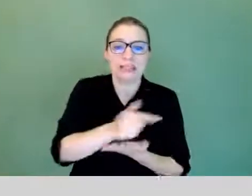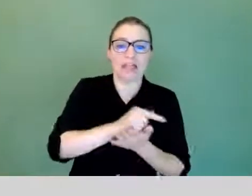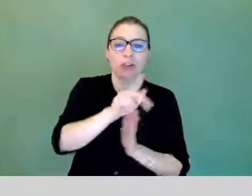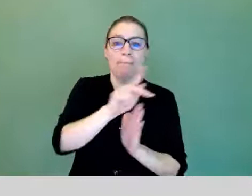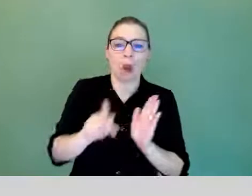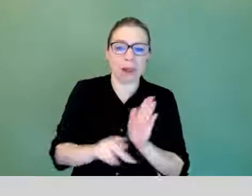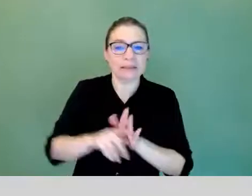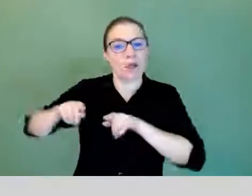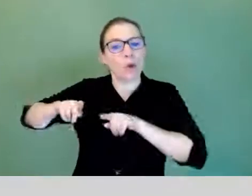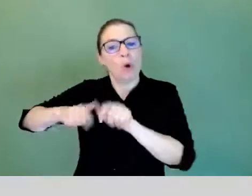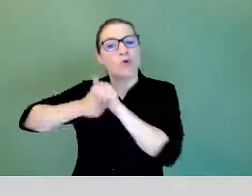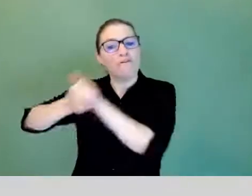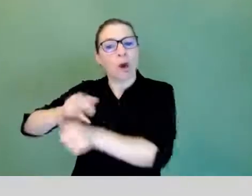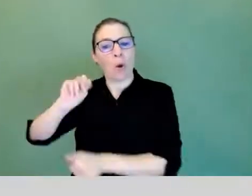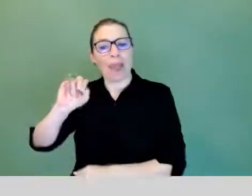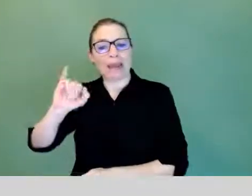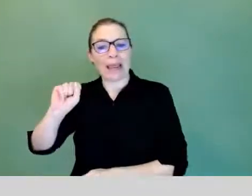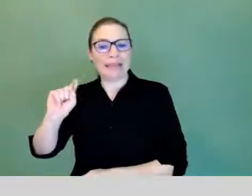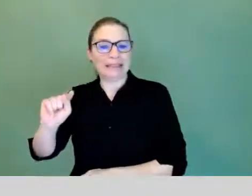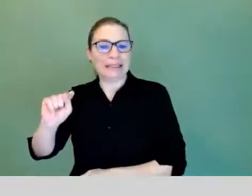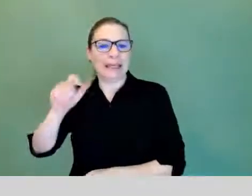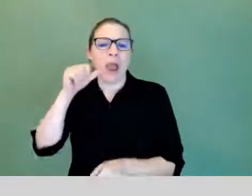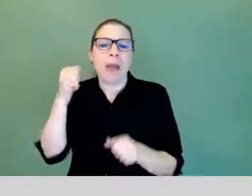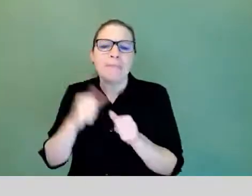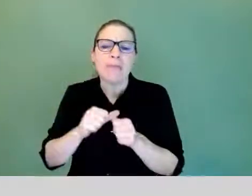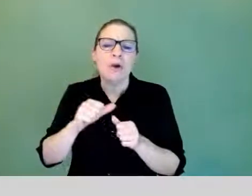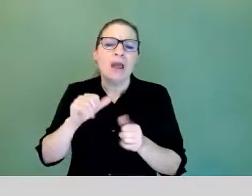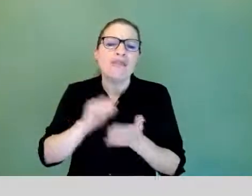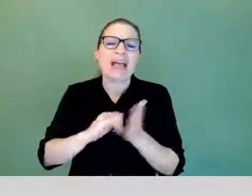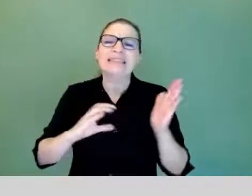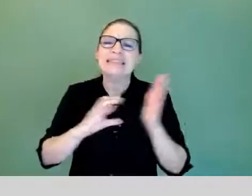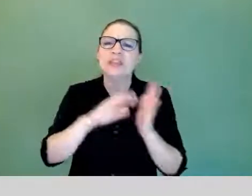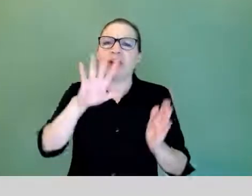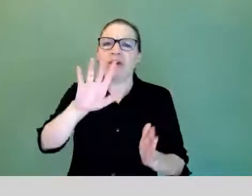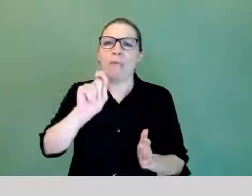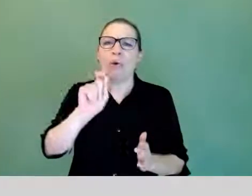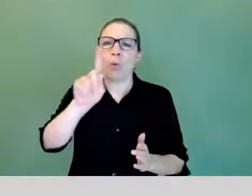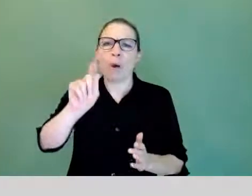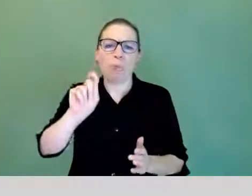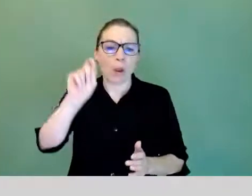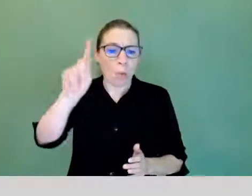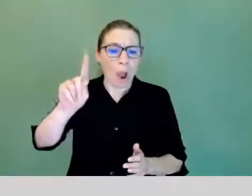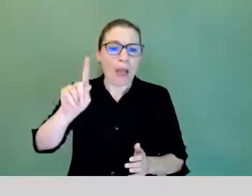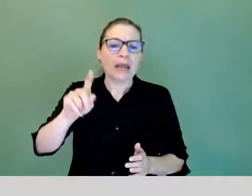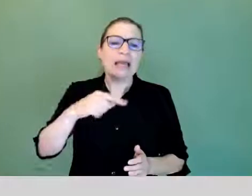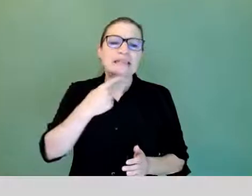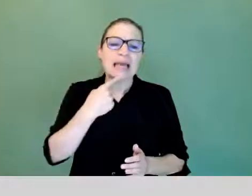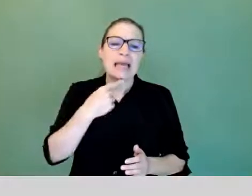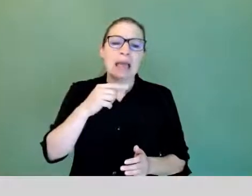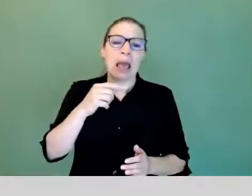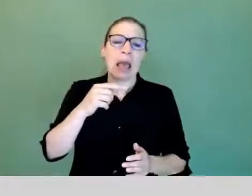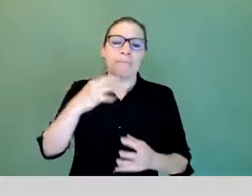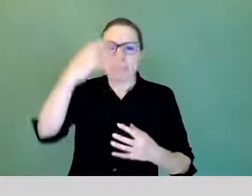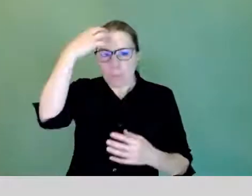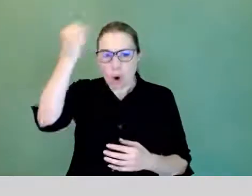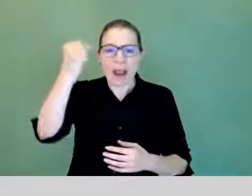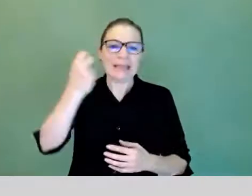in section 5.1.1 for memorized secrets or other modern evidence-based password policies.